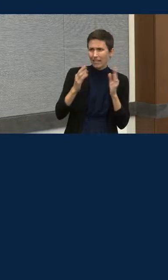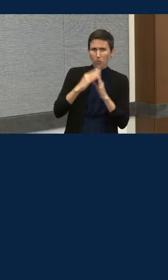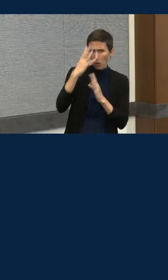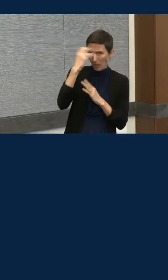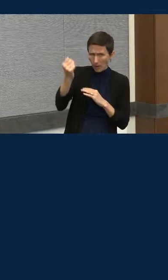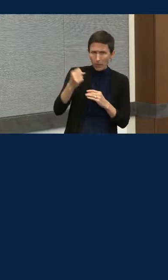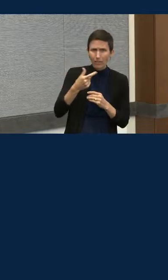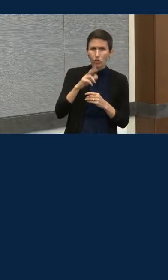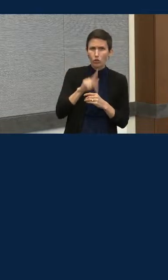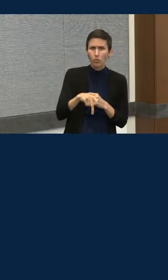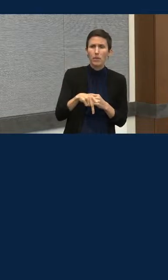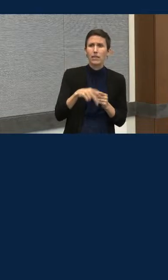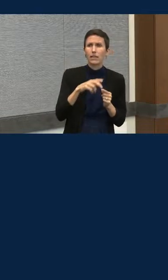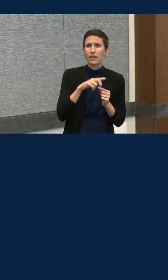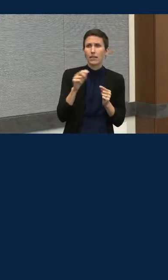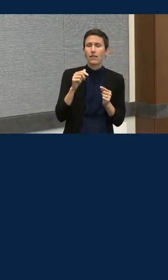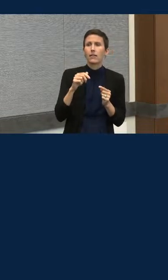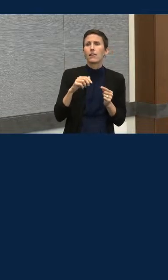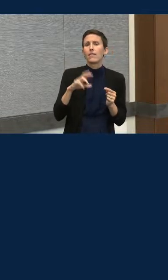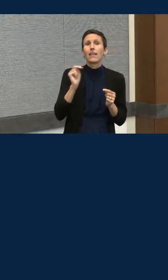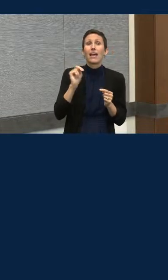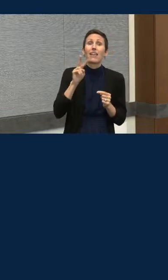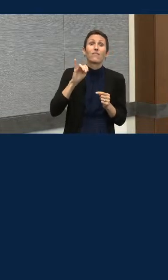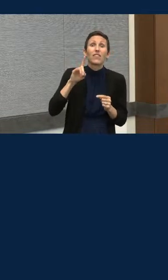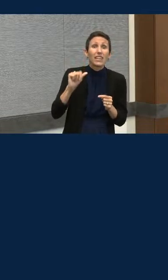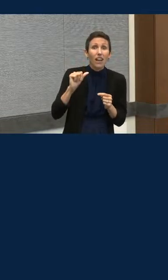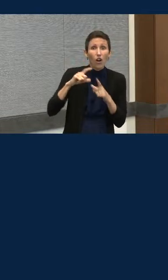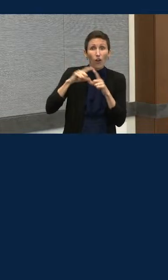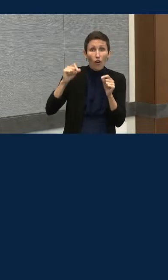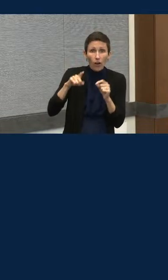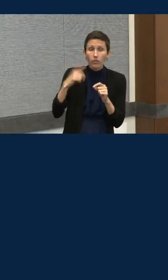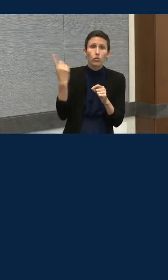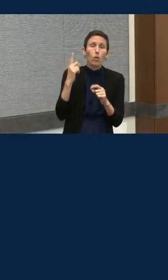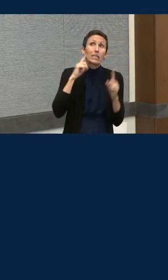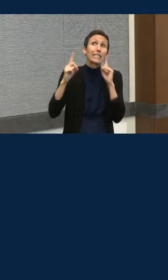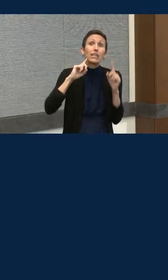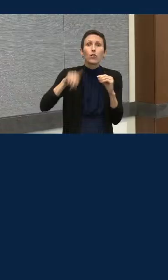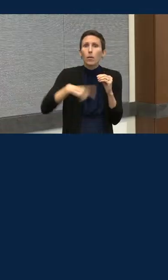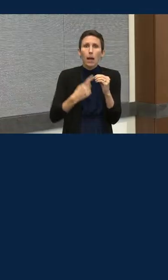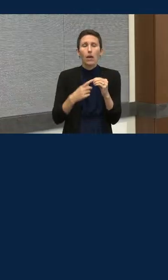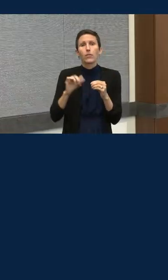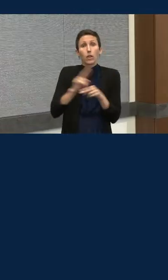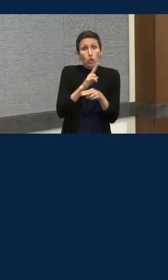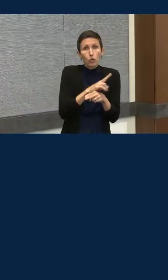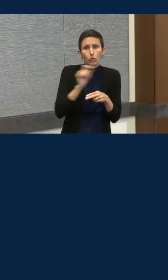GPU is graphic and envidia cards